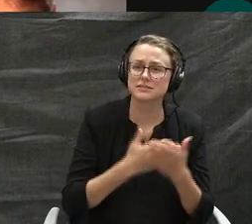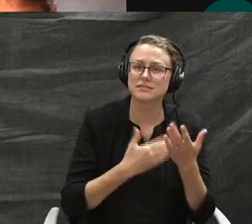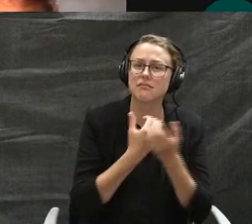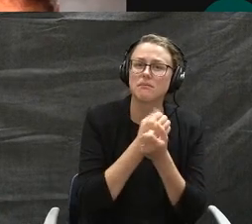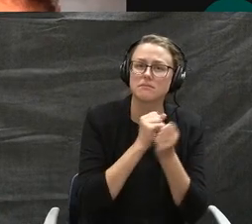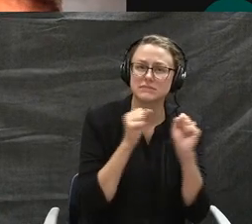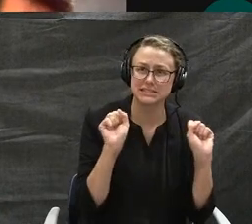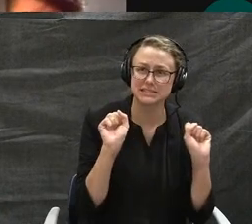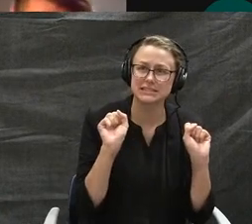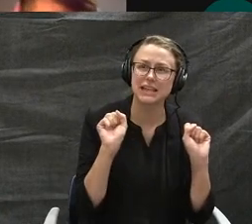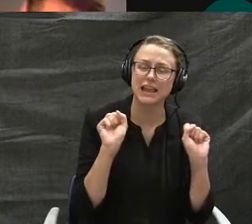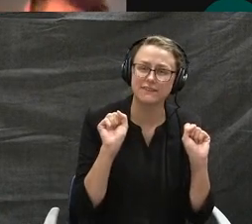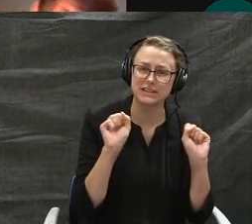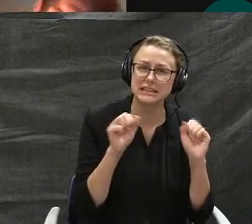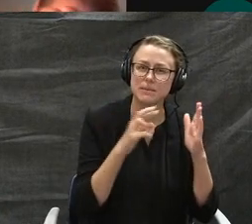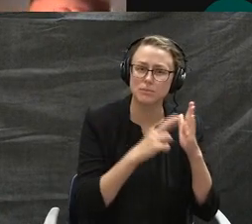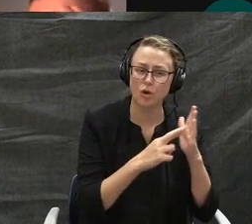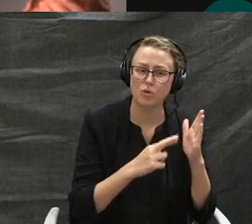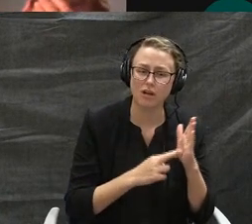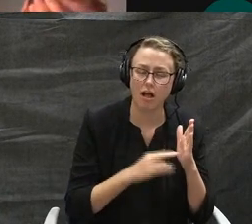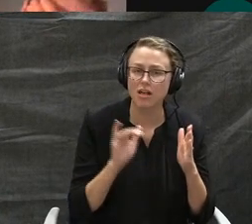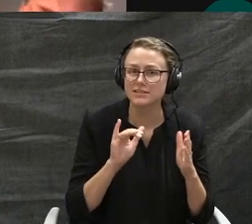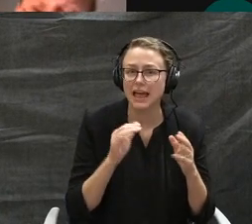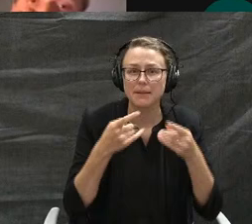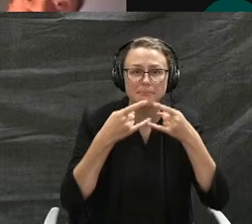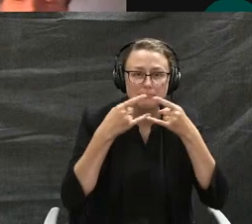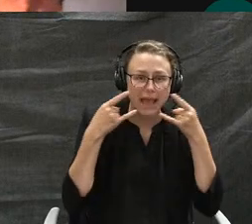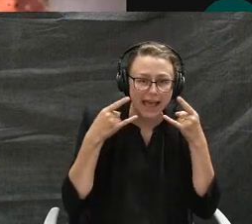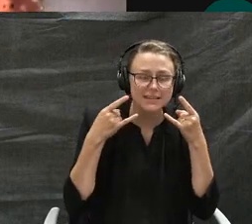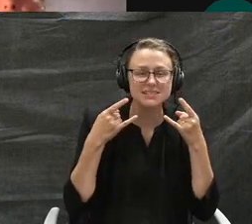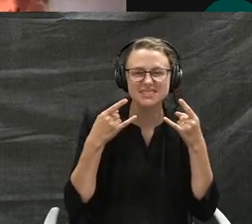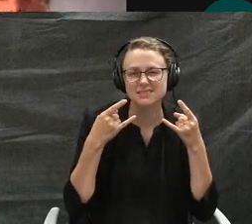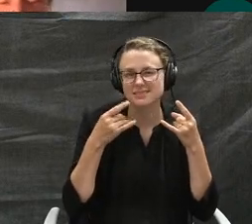terms of in particular masks and things like that, and I'm